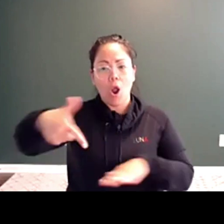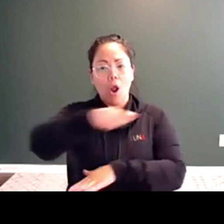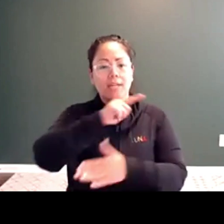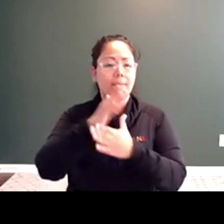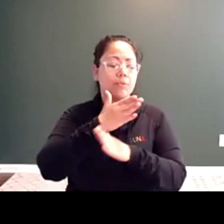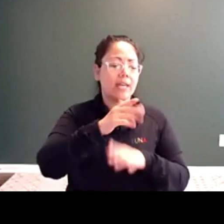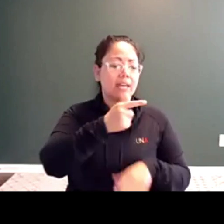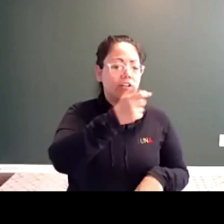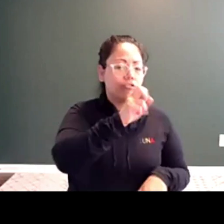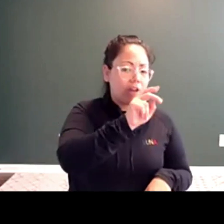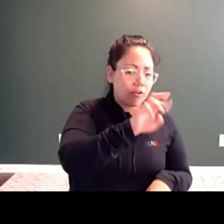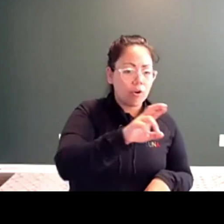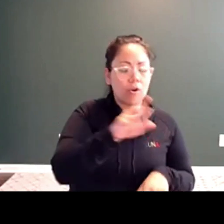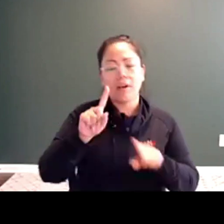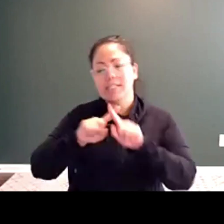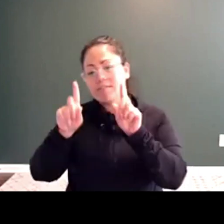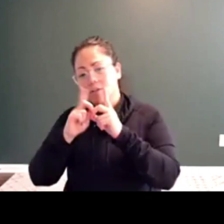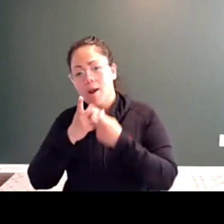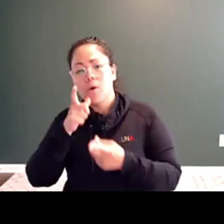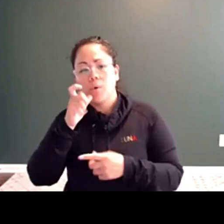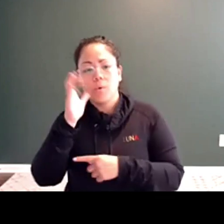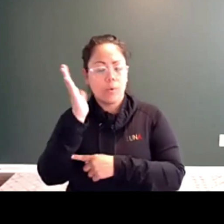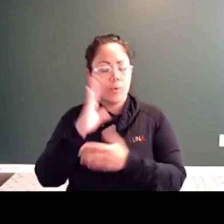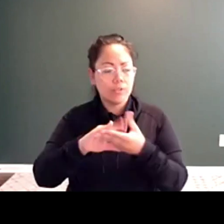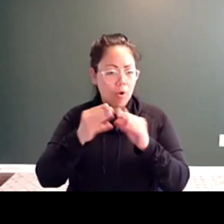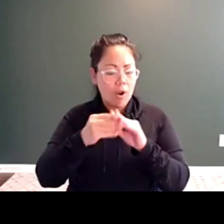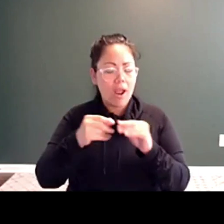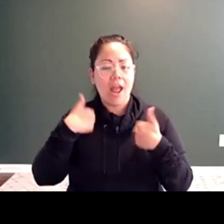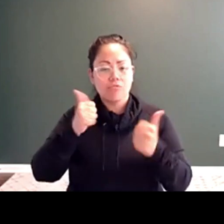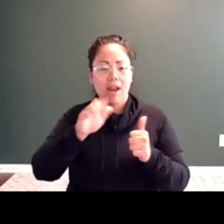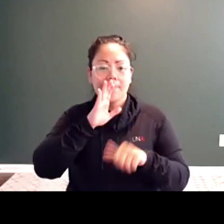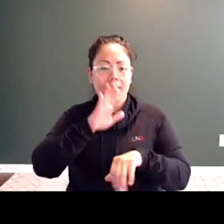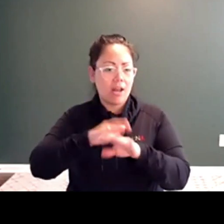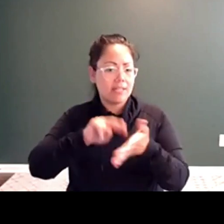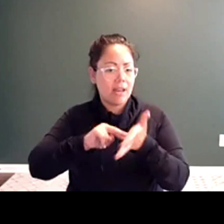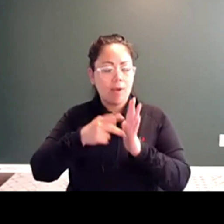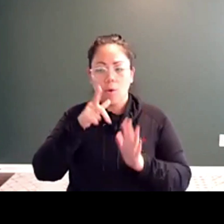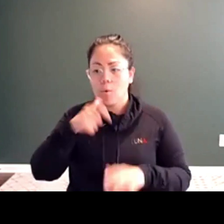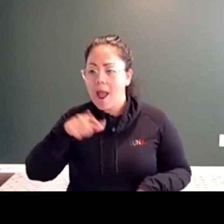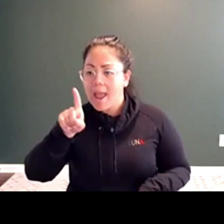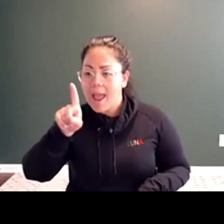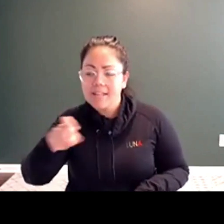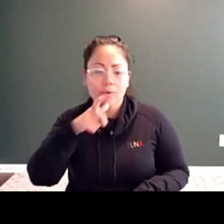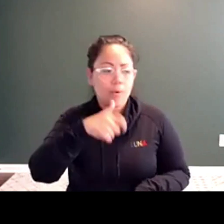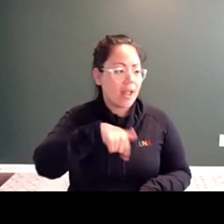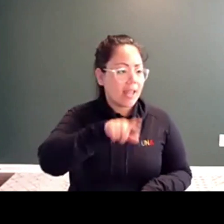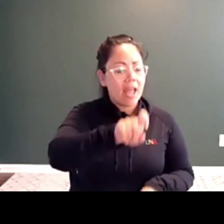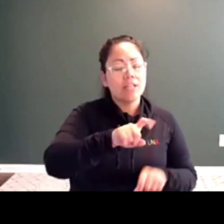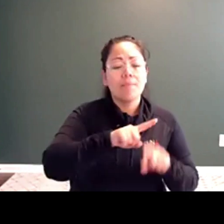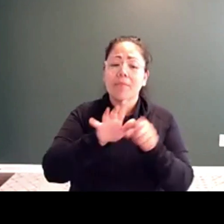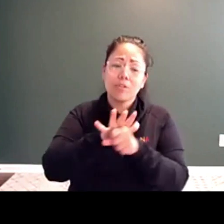and between different departments as well who's giving their story. And so I try to be intentional about who I'm asking, but there are plenty of people all the time who say,